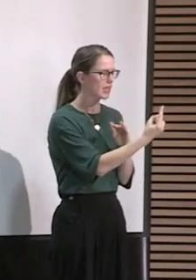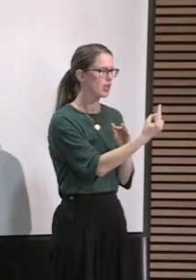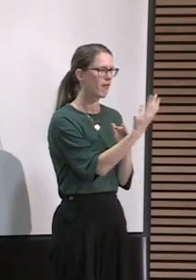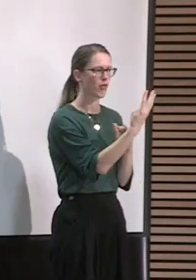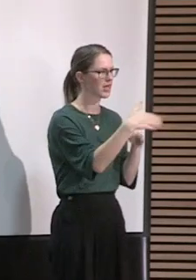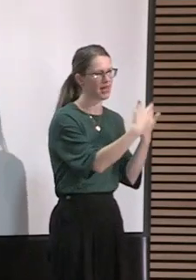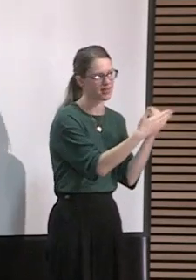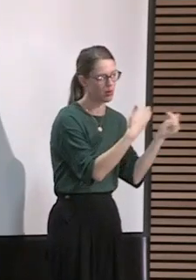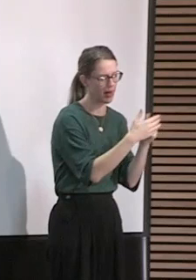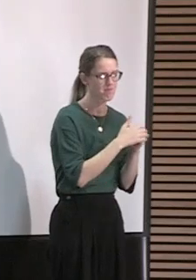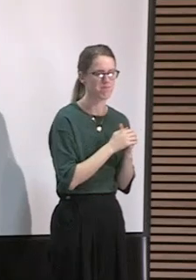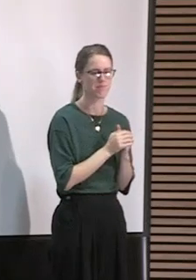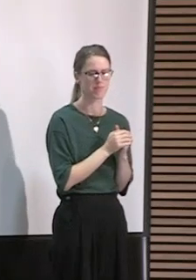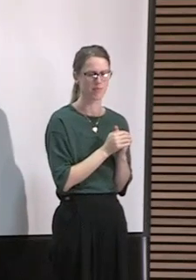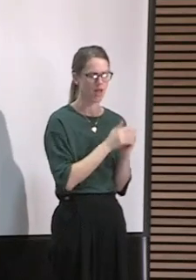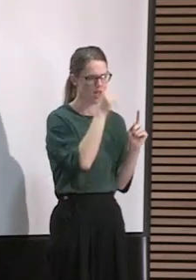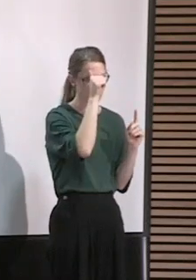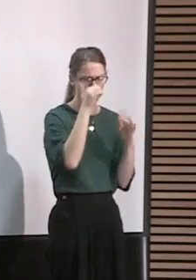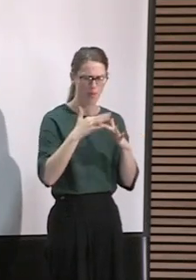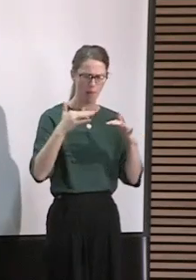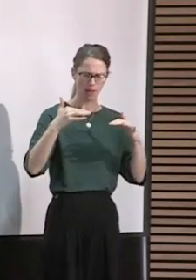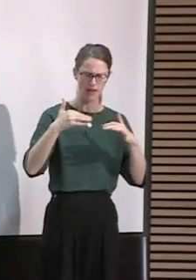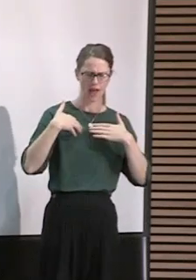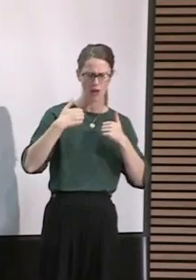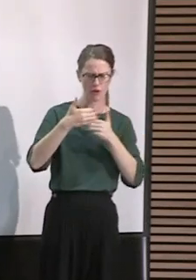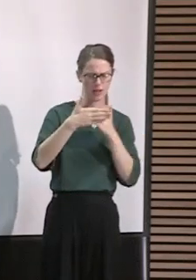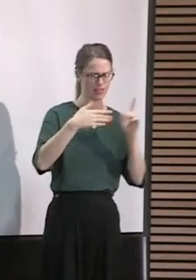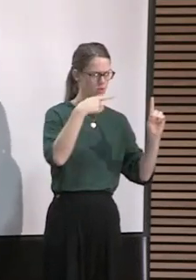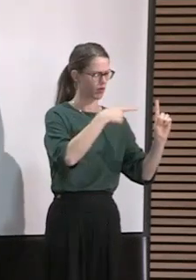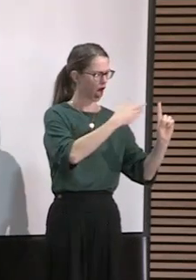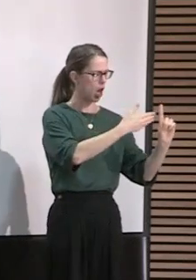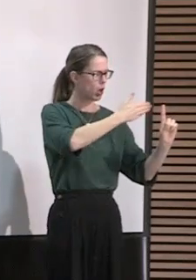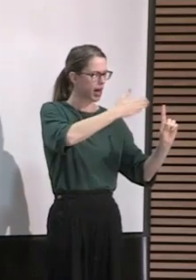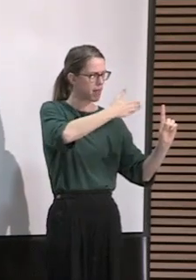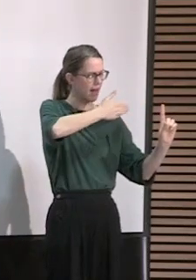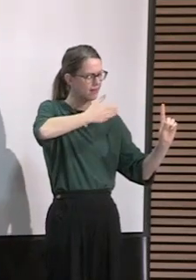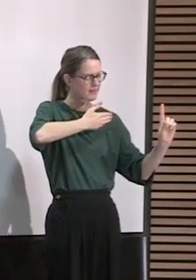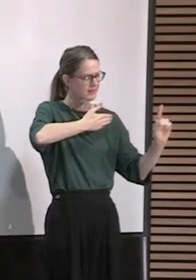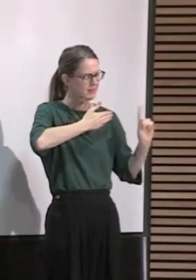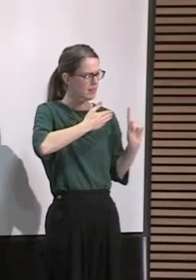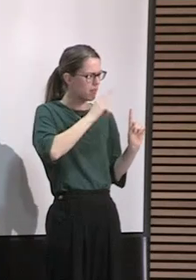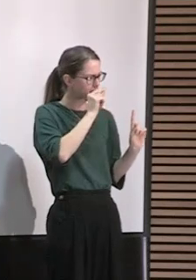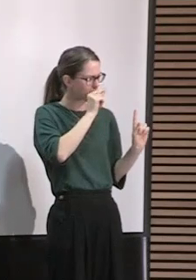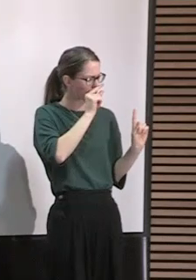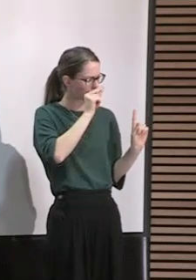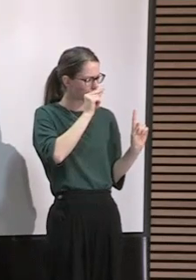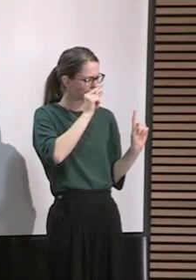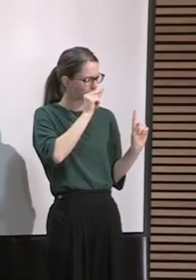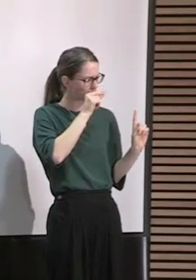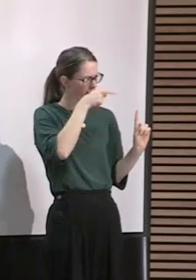tested negative. They remain in isolation for the full 14 days. I know that the Public